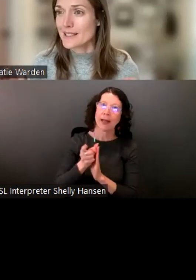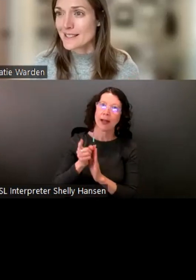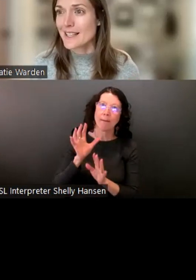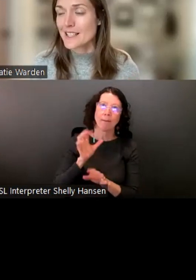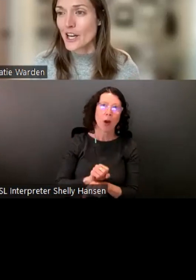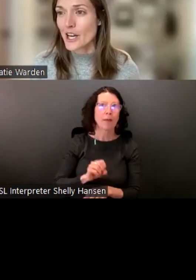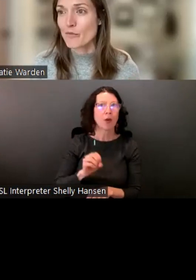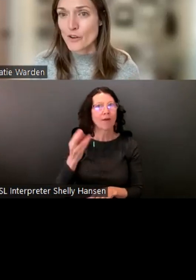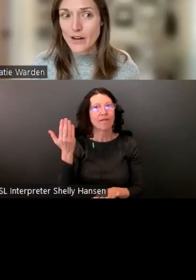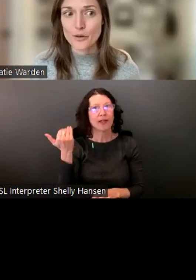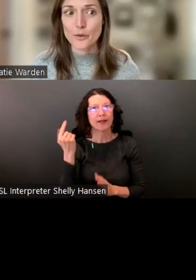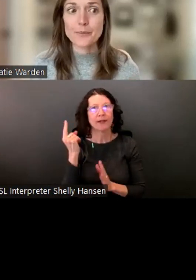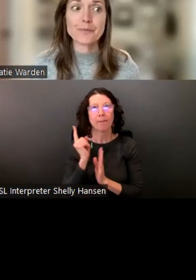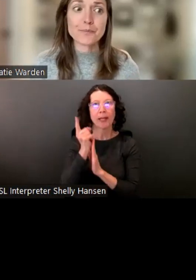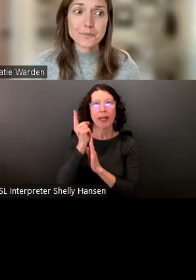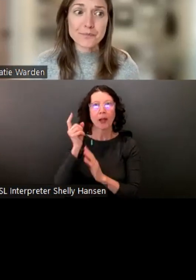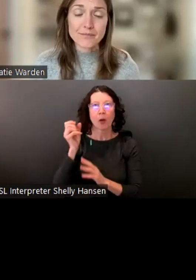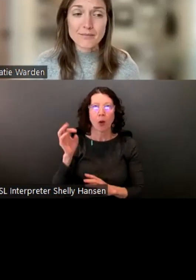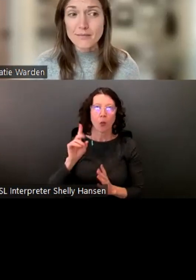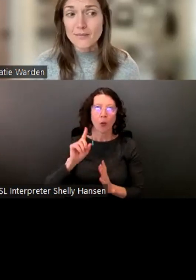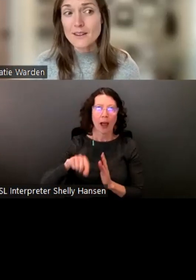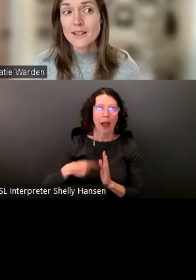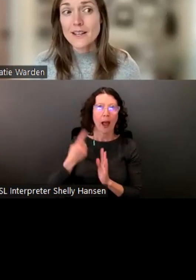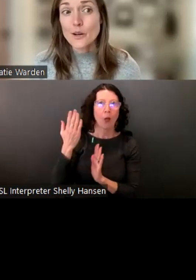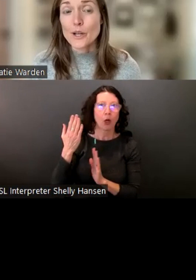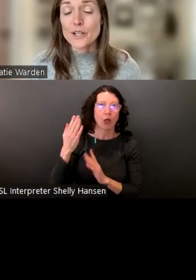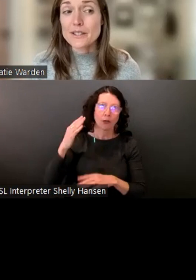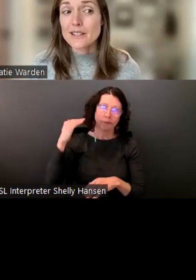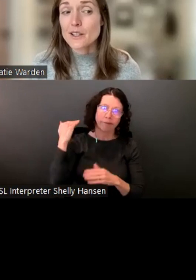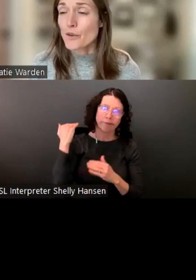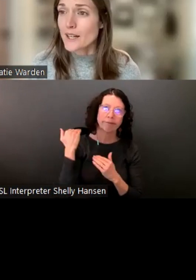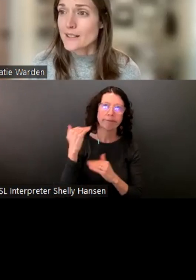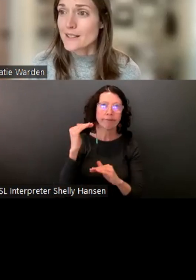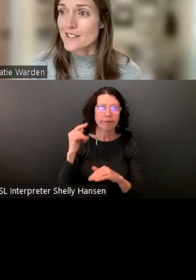It's a set time for everyone. We also see the practice